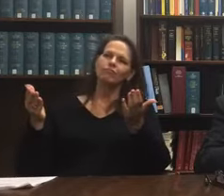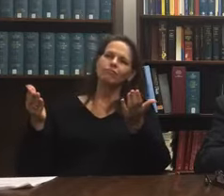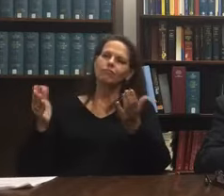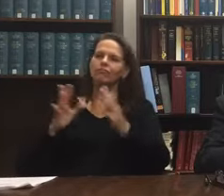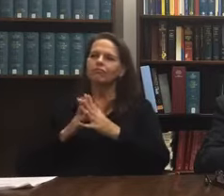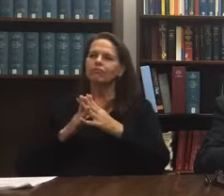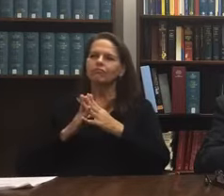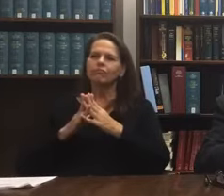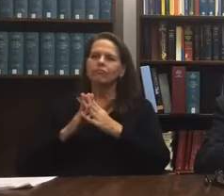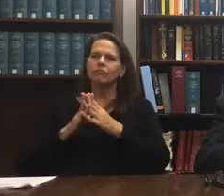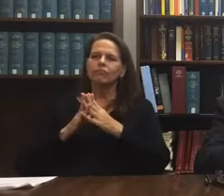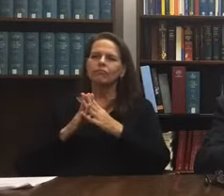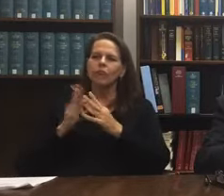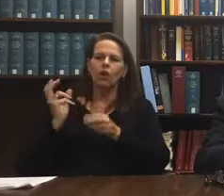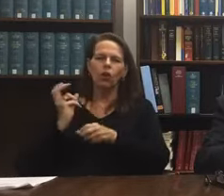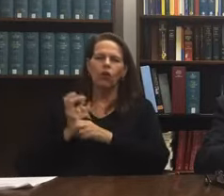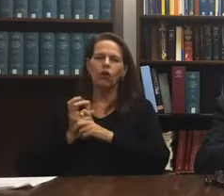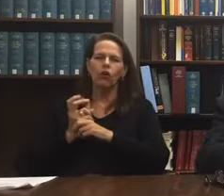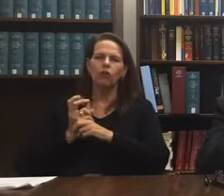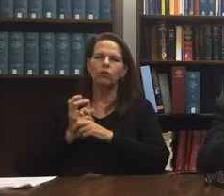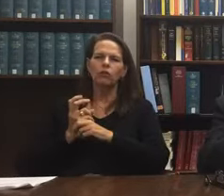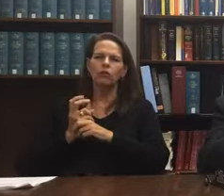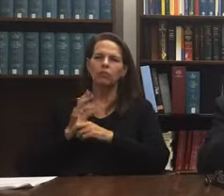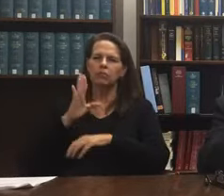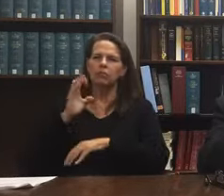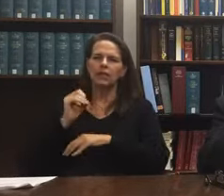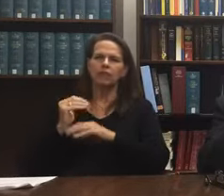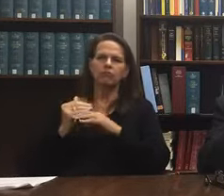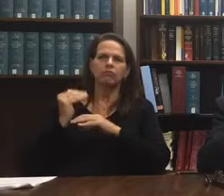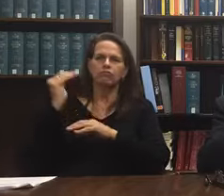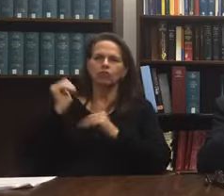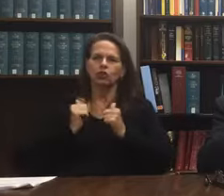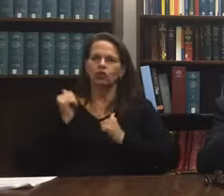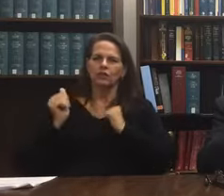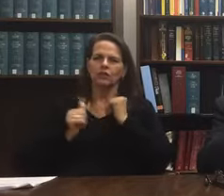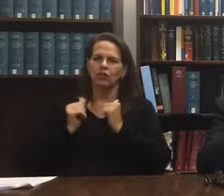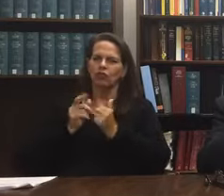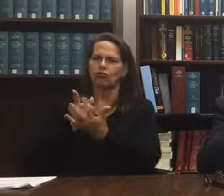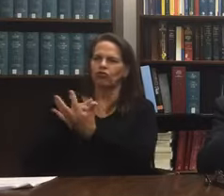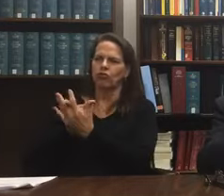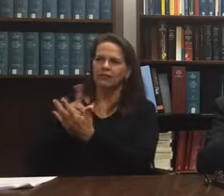it's hard to be super aggressive cross-examining a parent of a child with